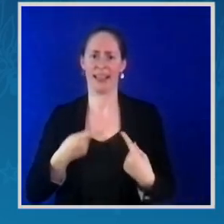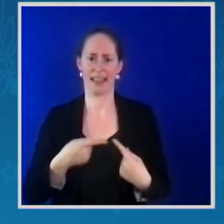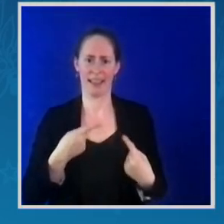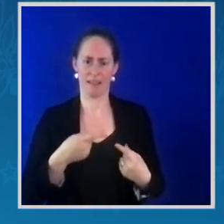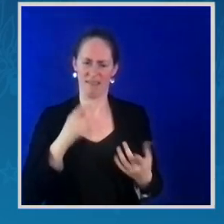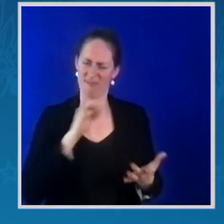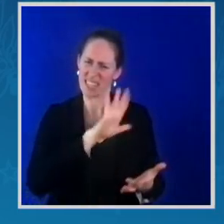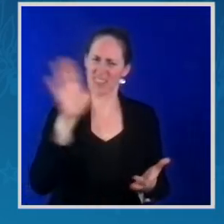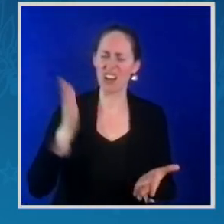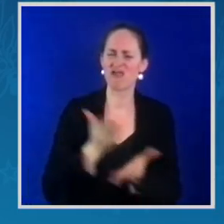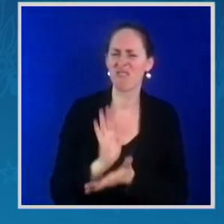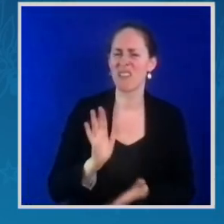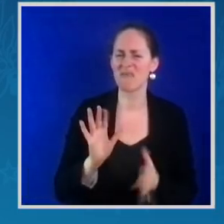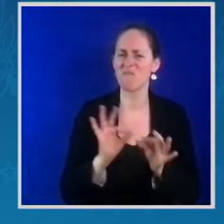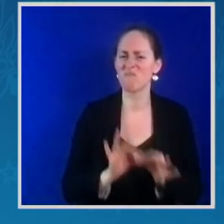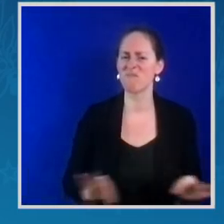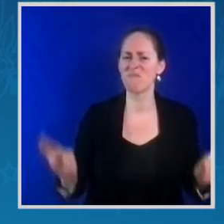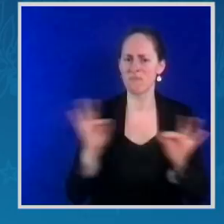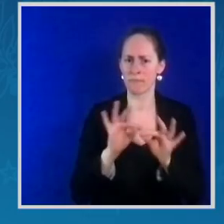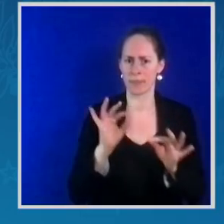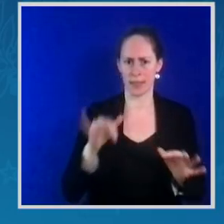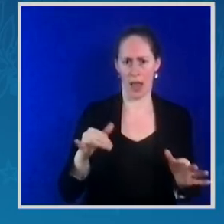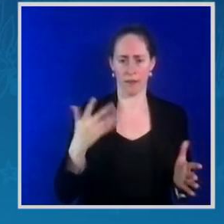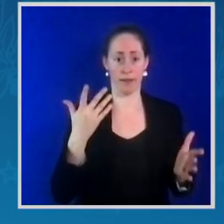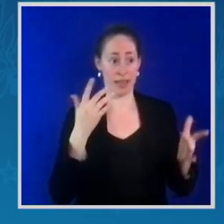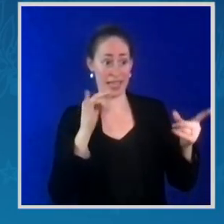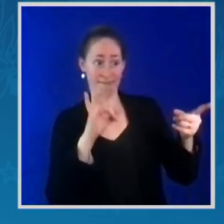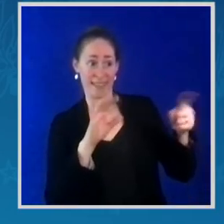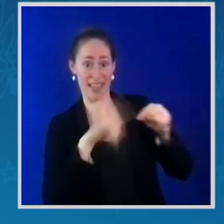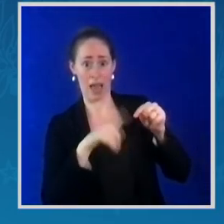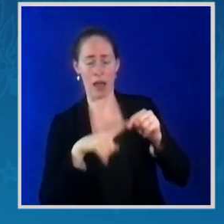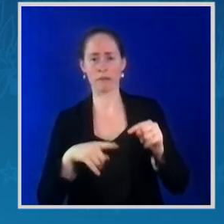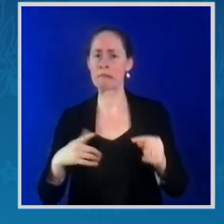So, it's important that we understand what's at play right now.